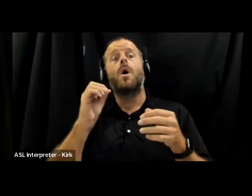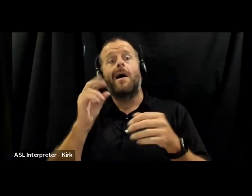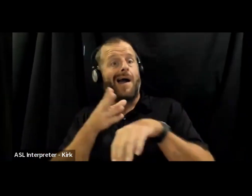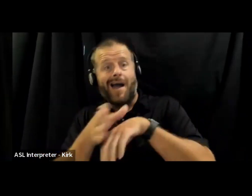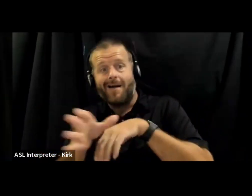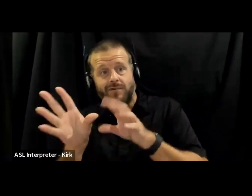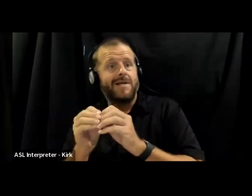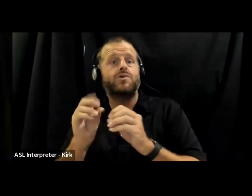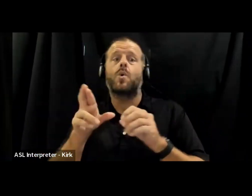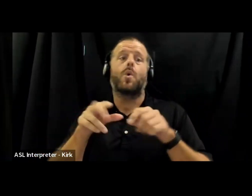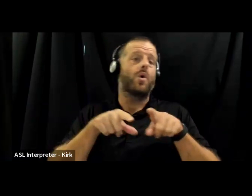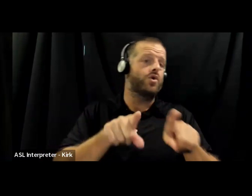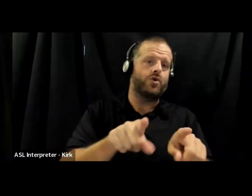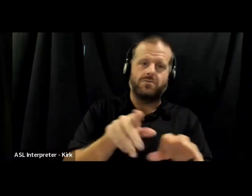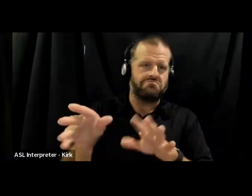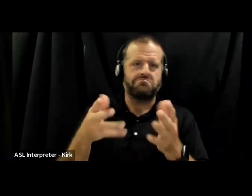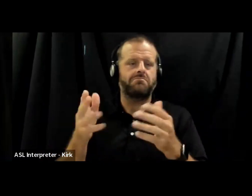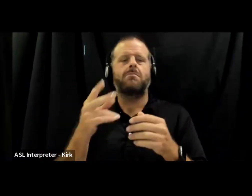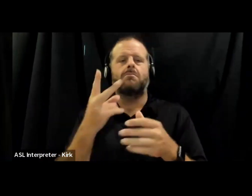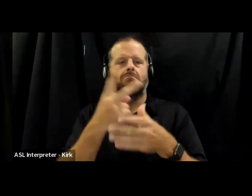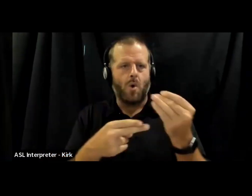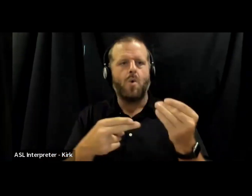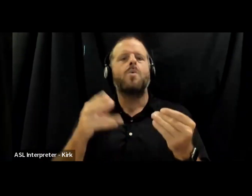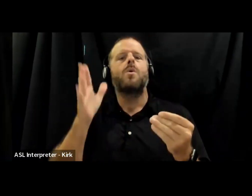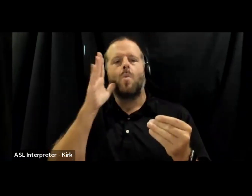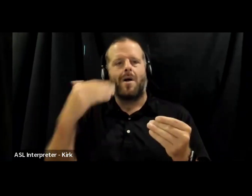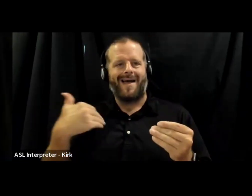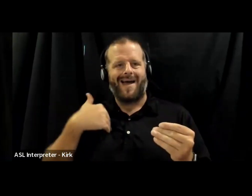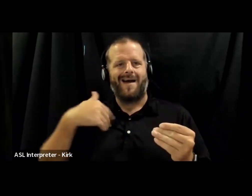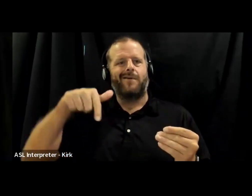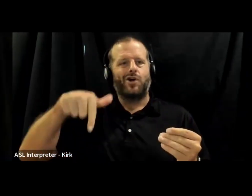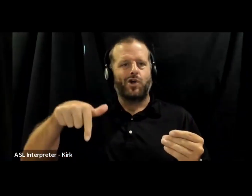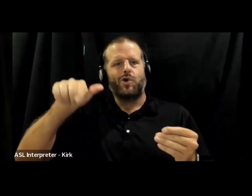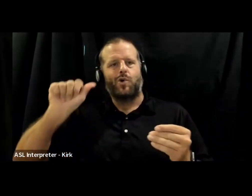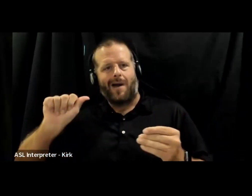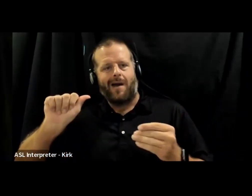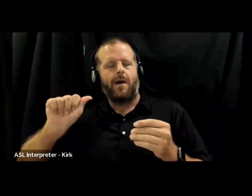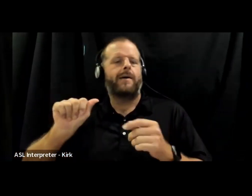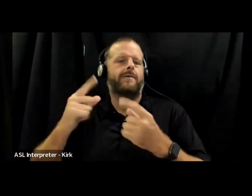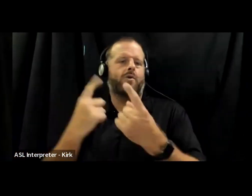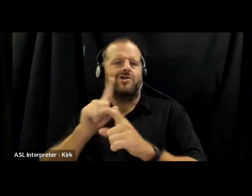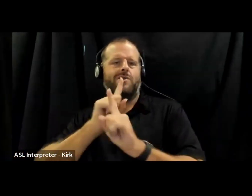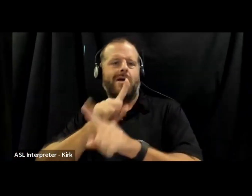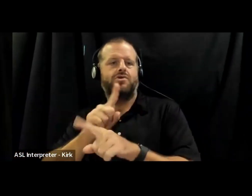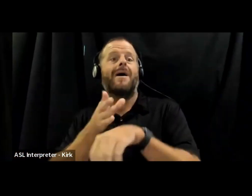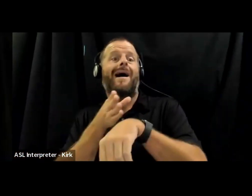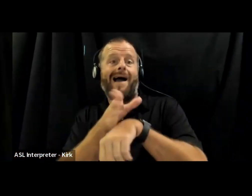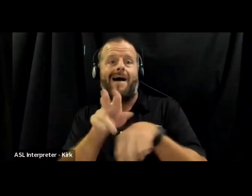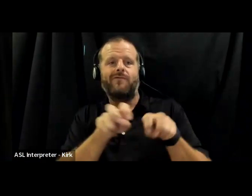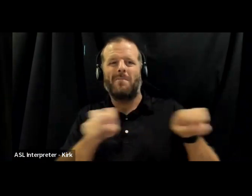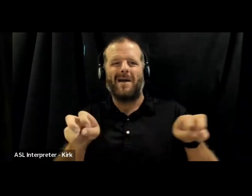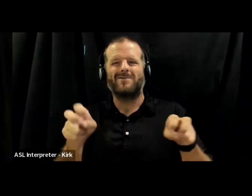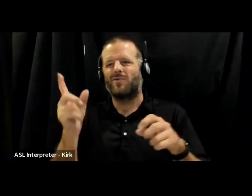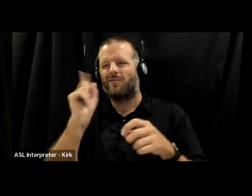And we'll have the Q&A after the panel for about a half hour or so.